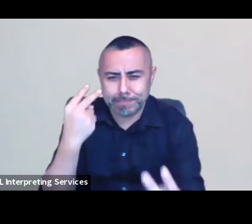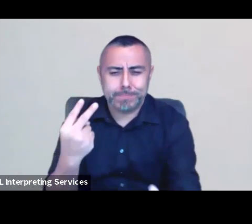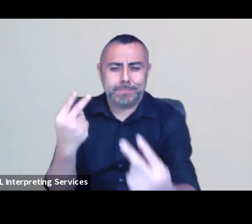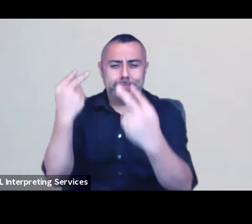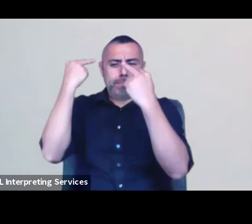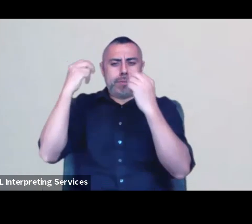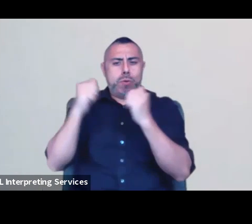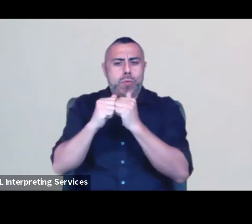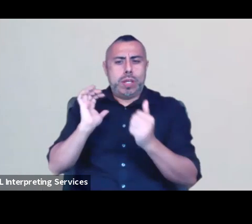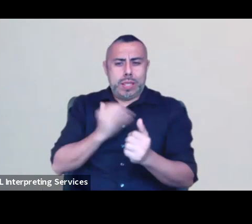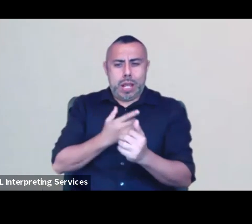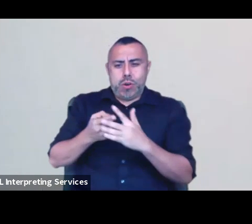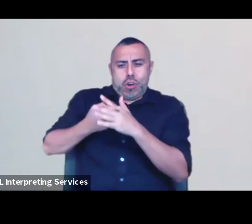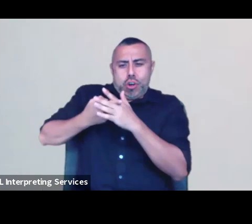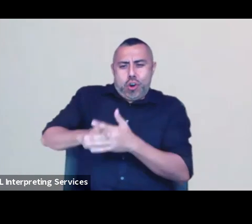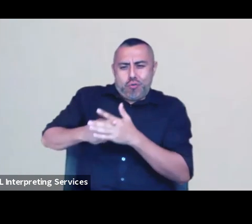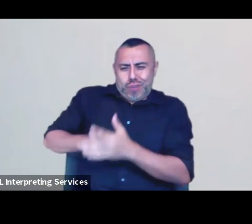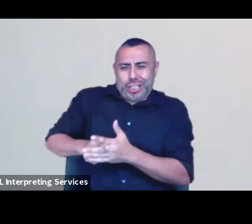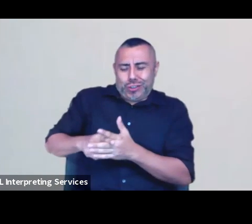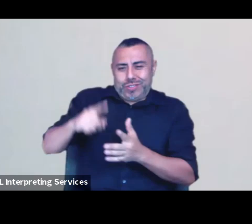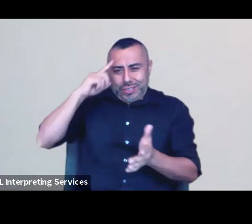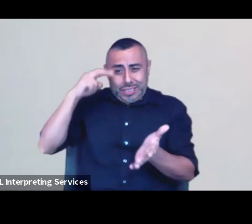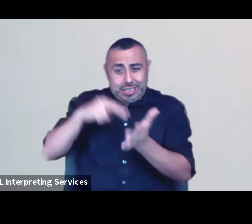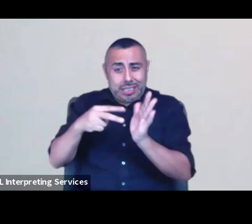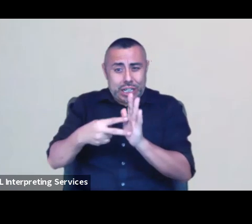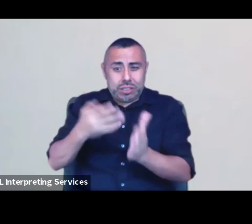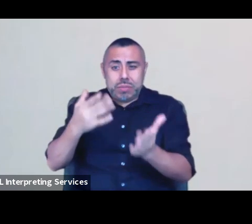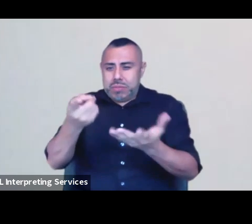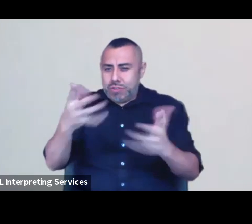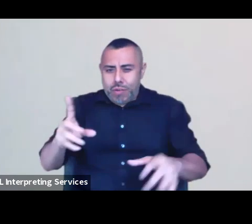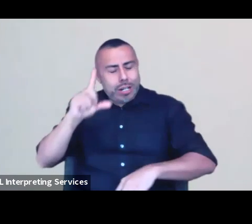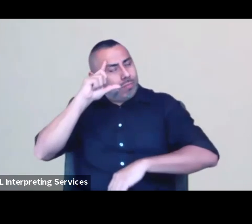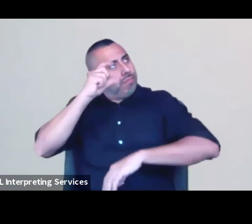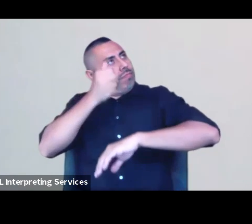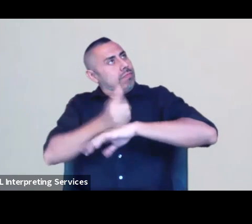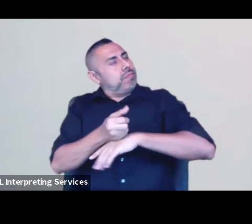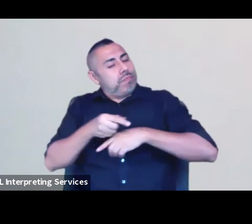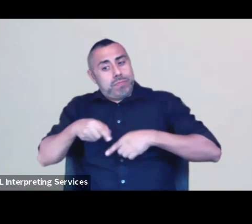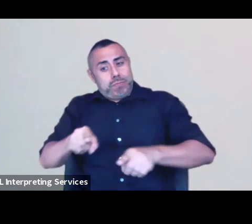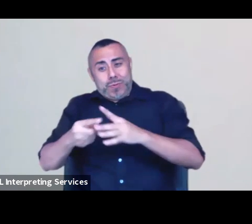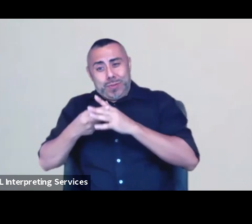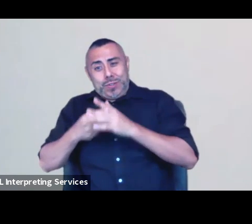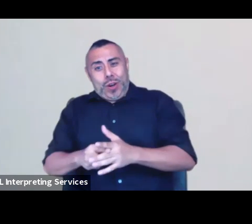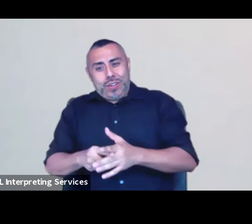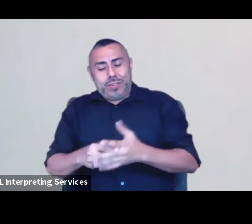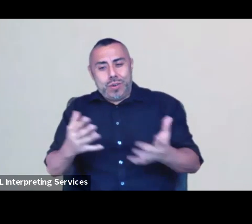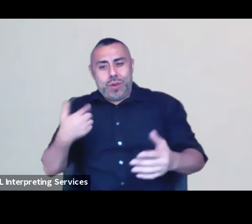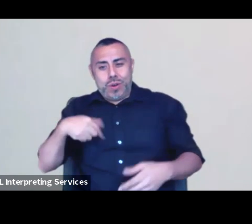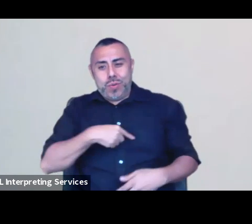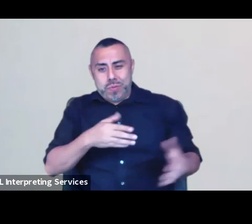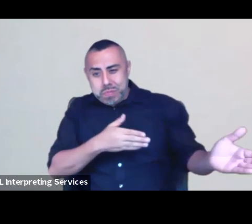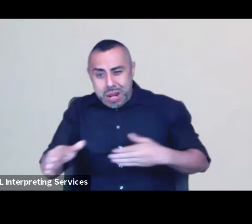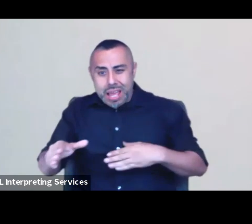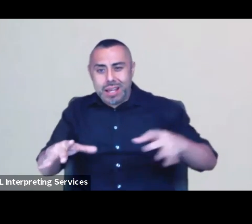you may have set for this call, for these hours together. Things you wanna take with us into this new,